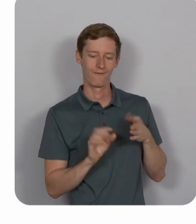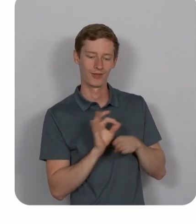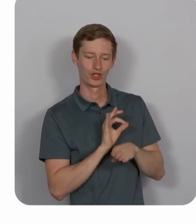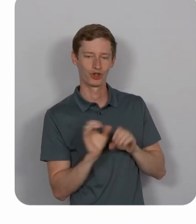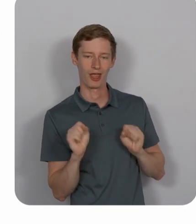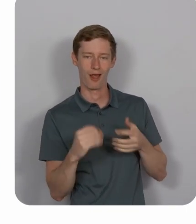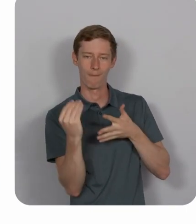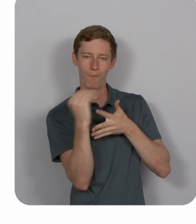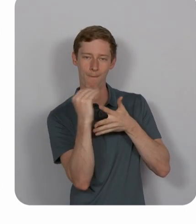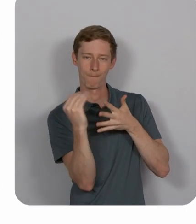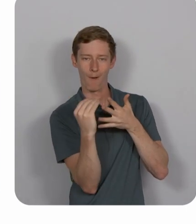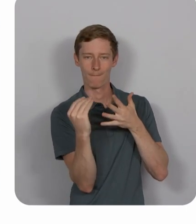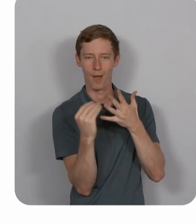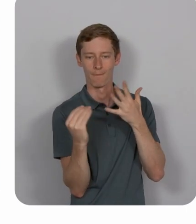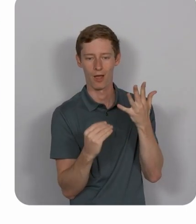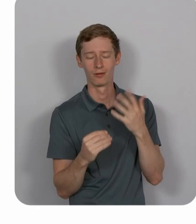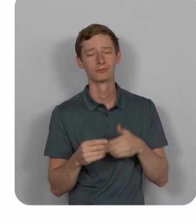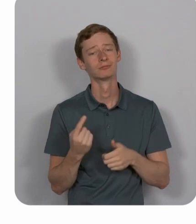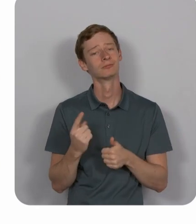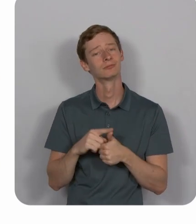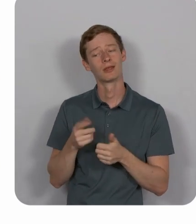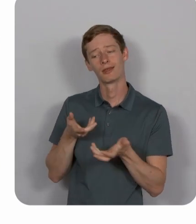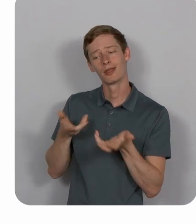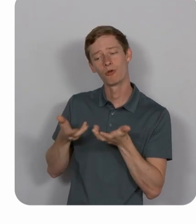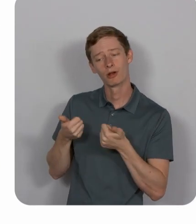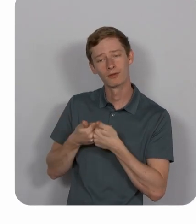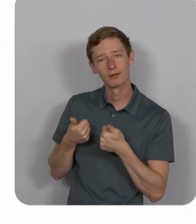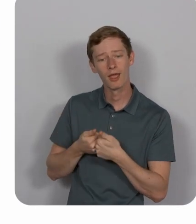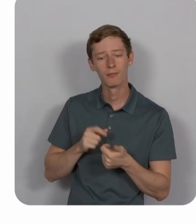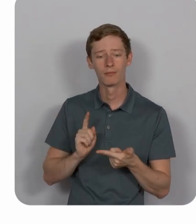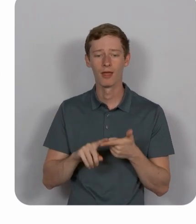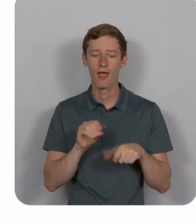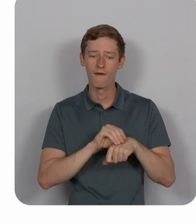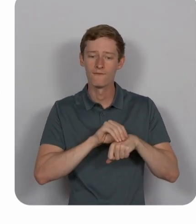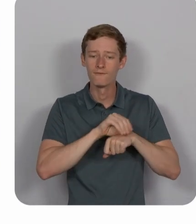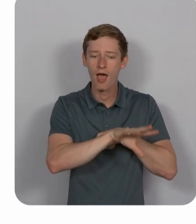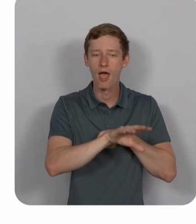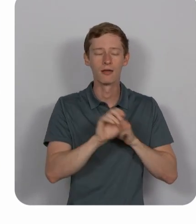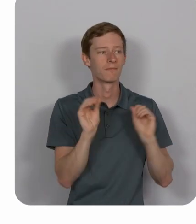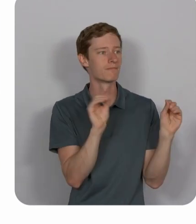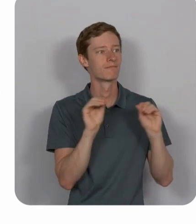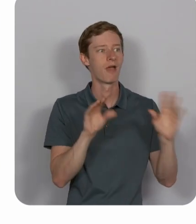They go from interactive games, to effects that let you magically transform your environment.